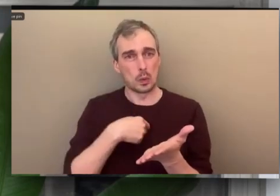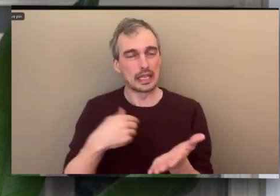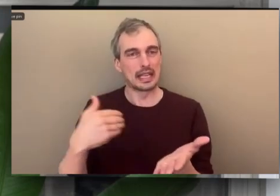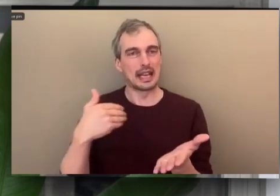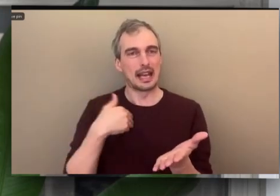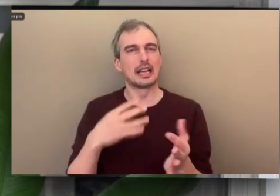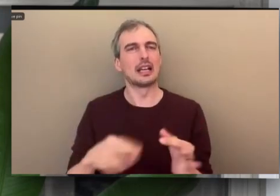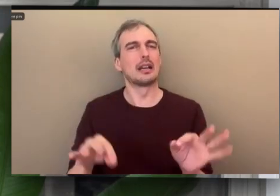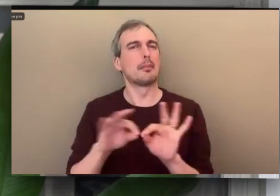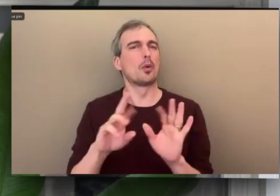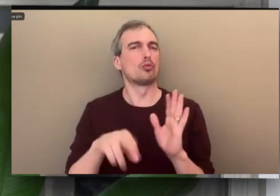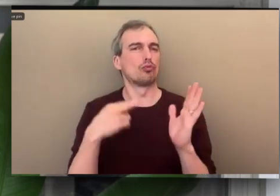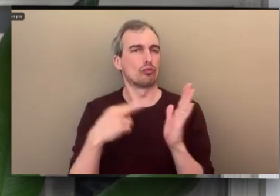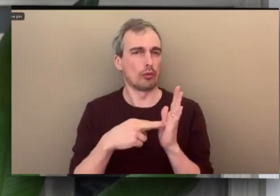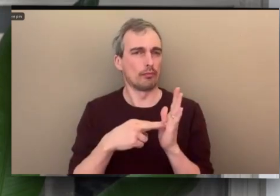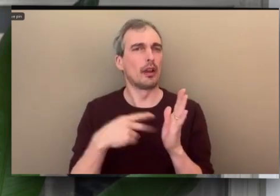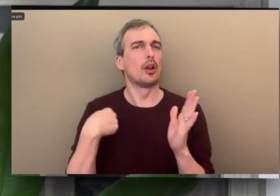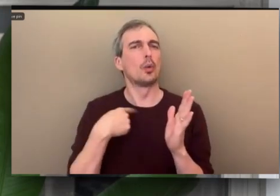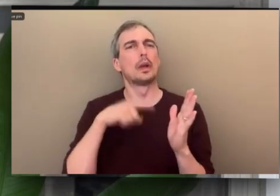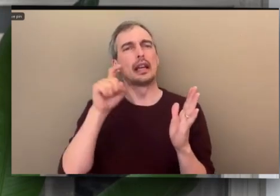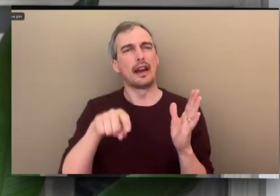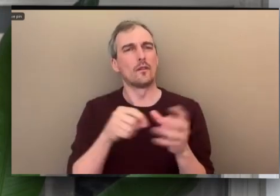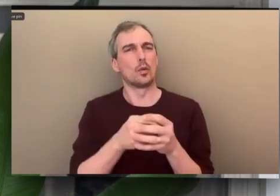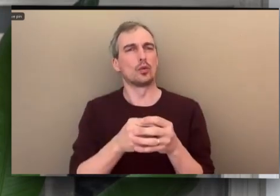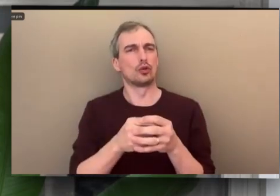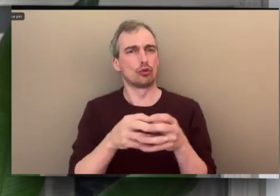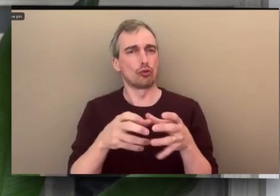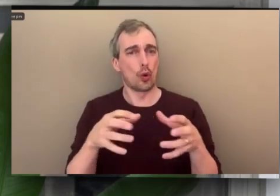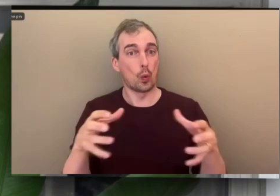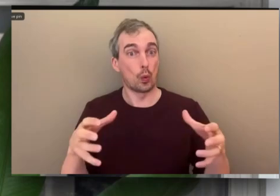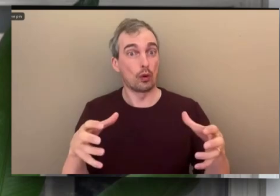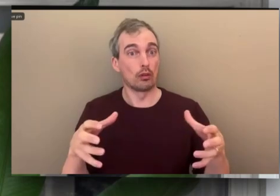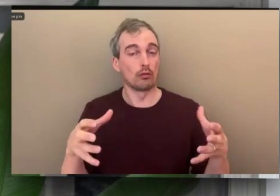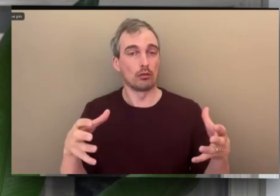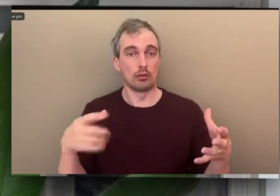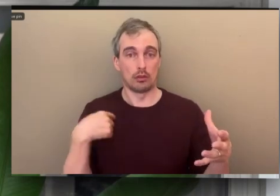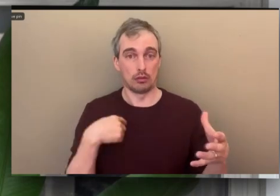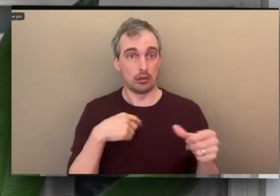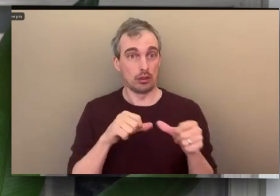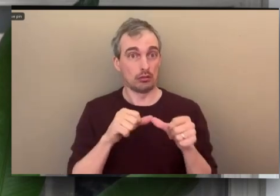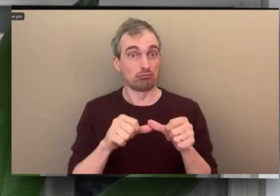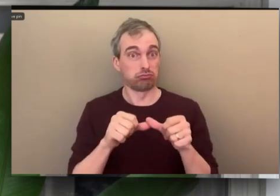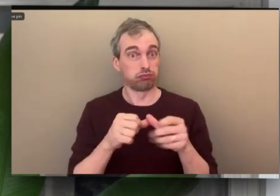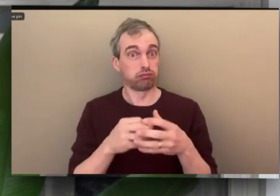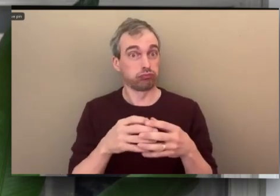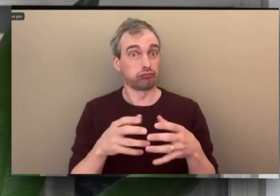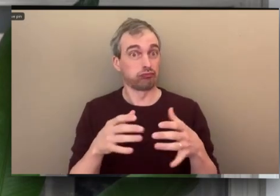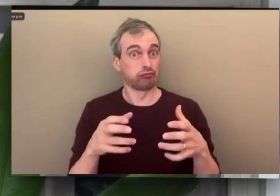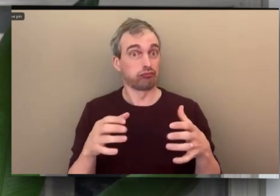And we kind of got to that point again end of last year. Where we created a new version of the office of accessibility.